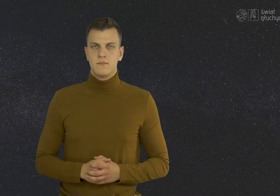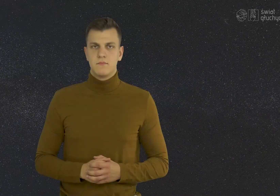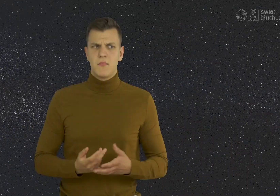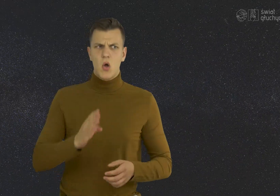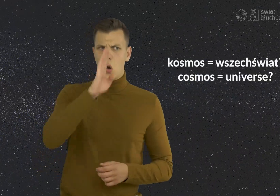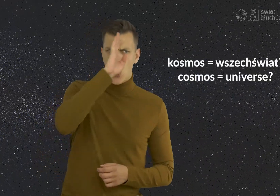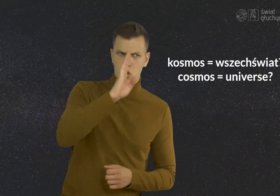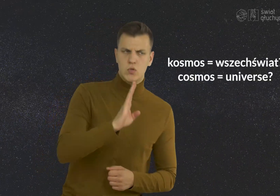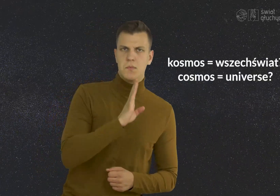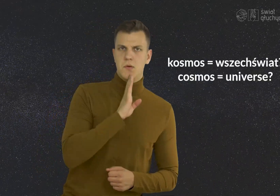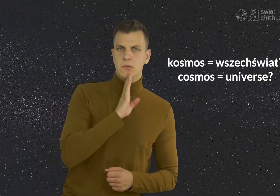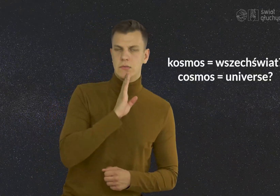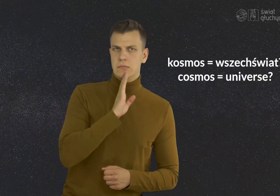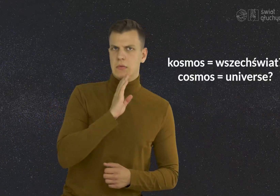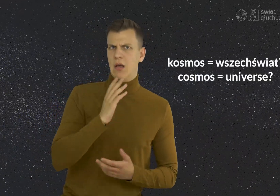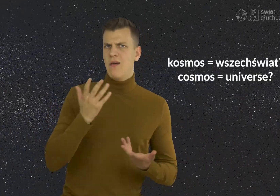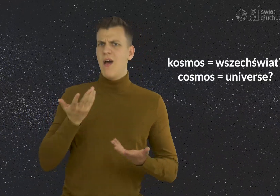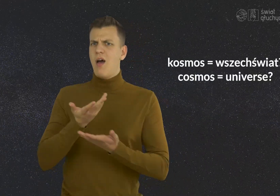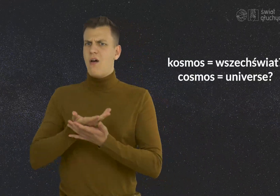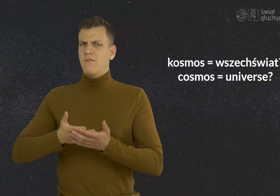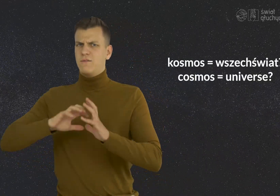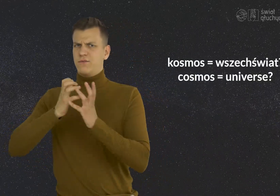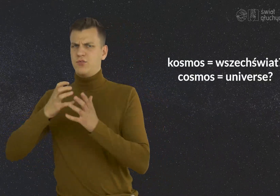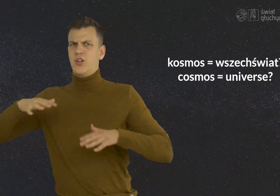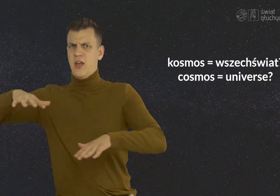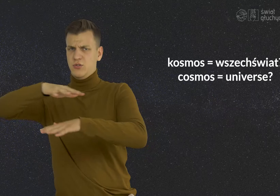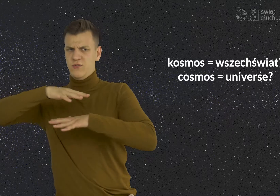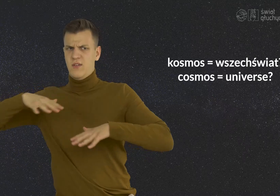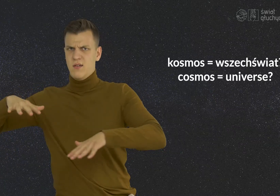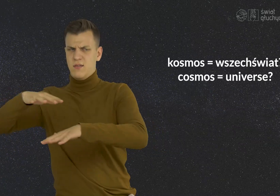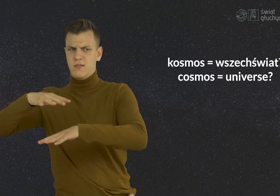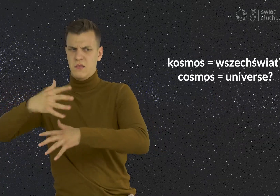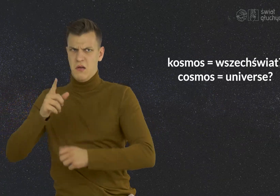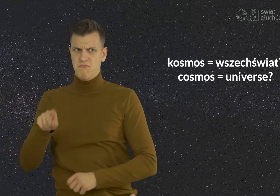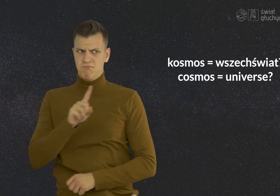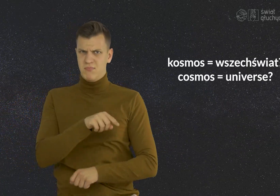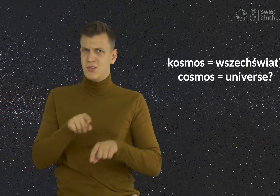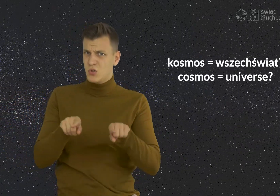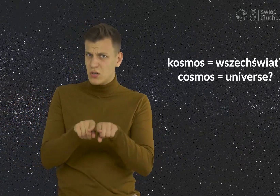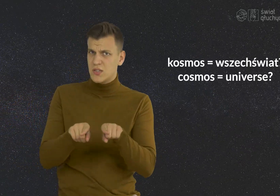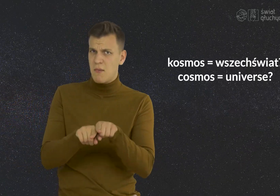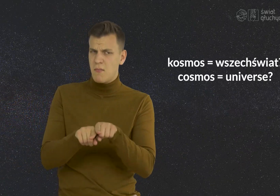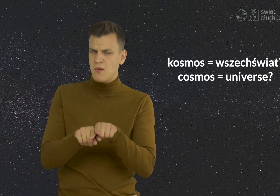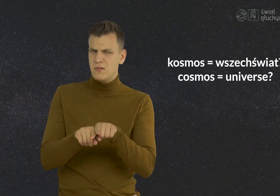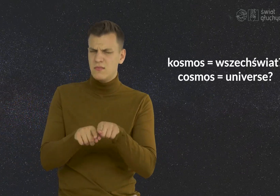"the cosmos "and "the universe" Are these words the same meaning?